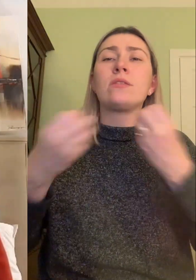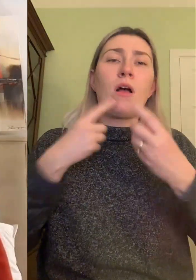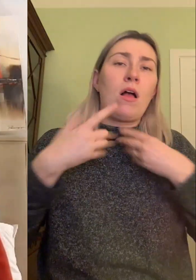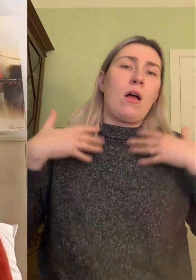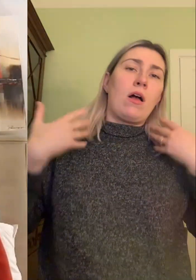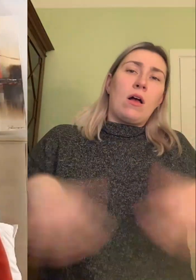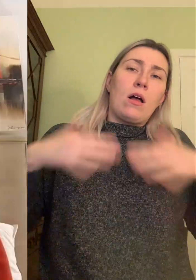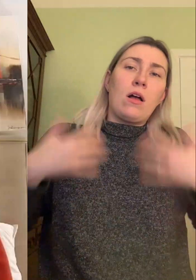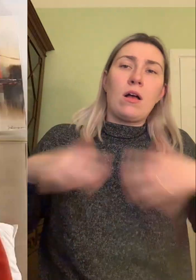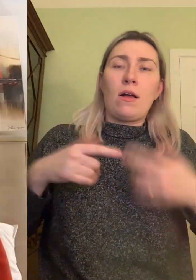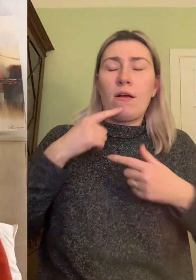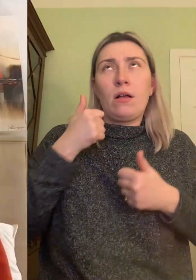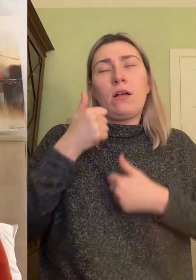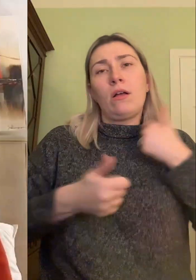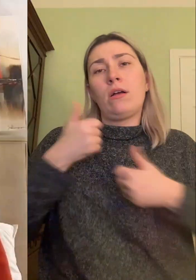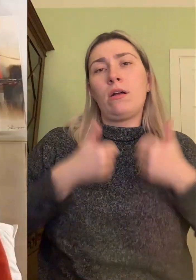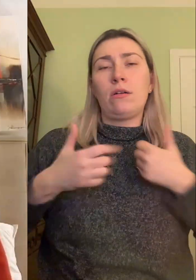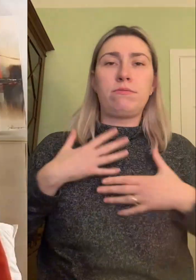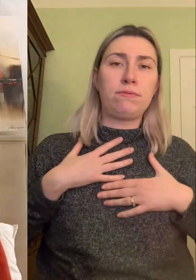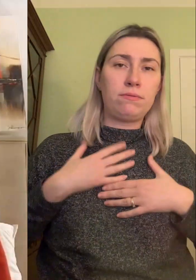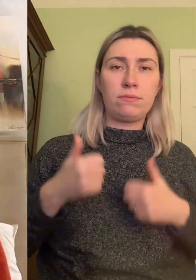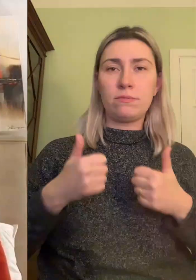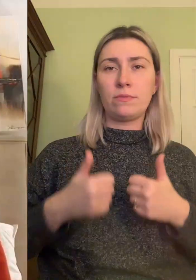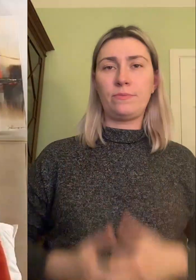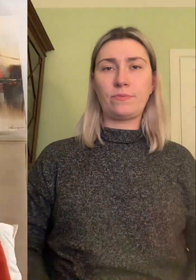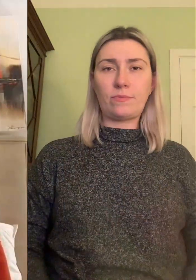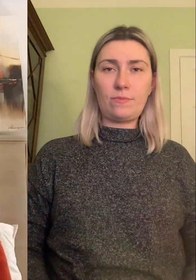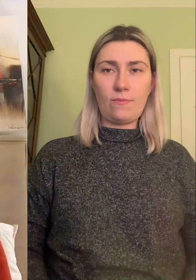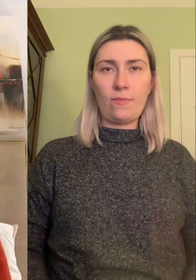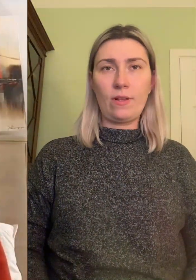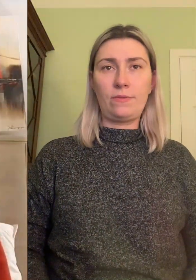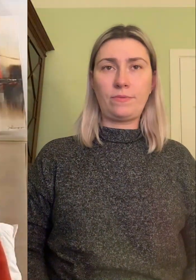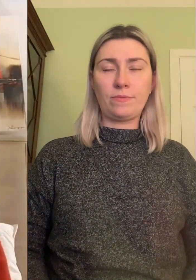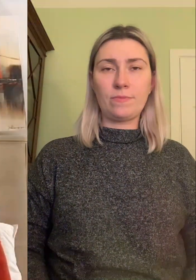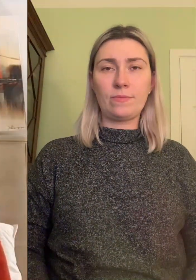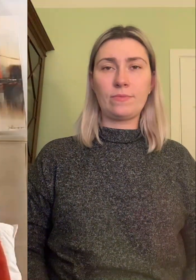everything you have sent to me, in whatever shape or form, has just been absolutely phenomenal.